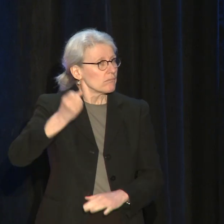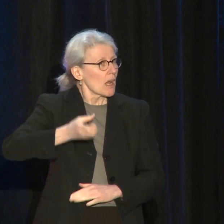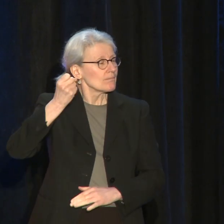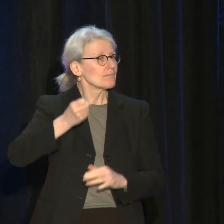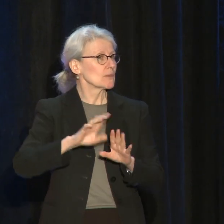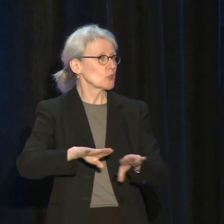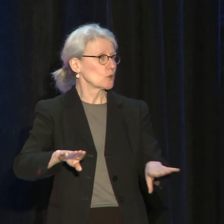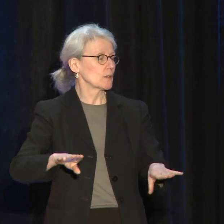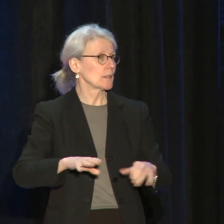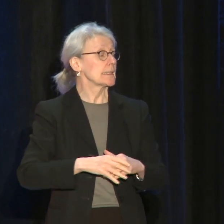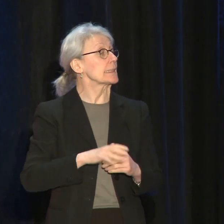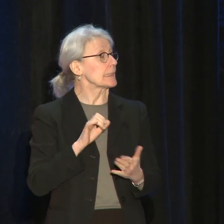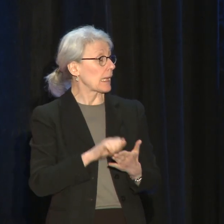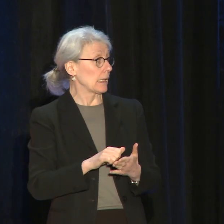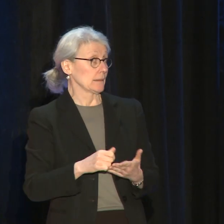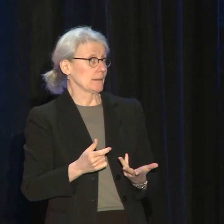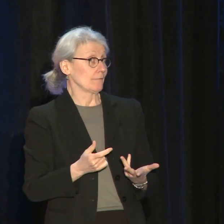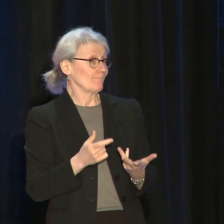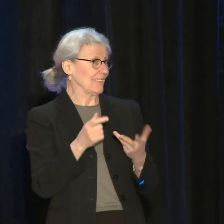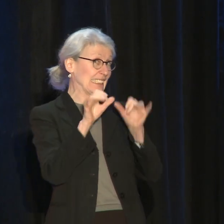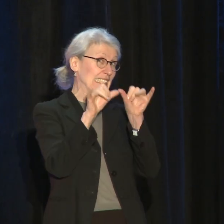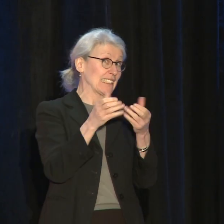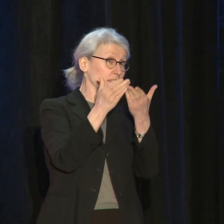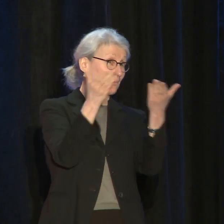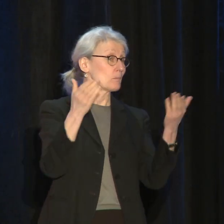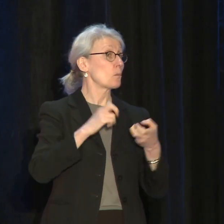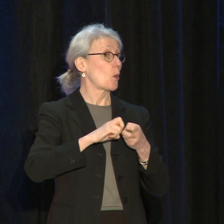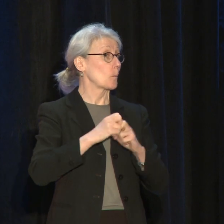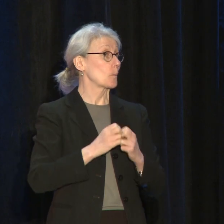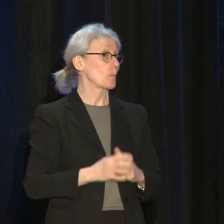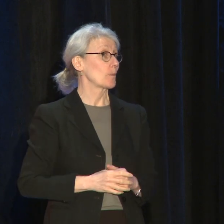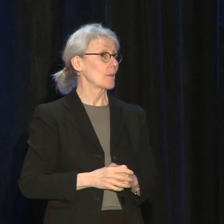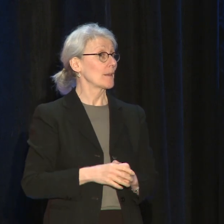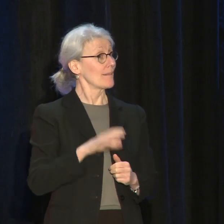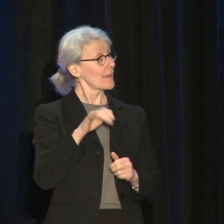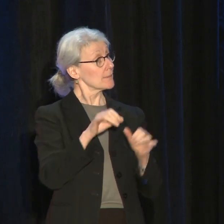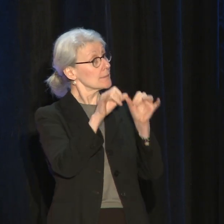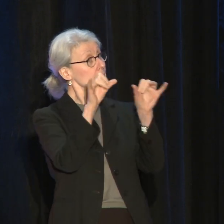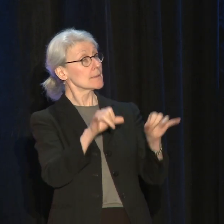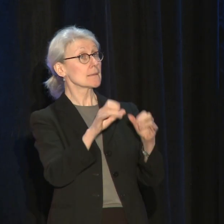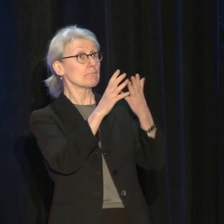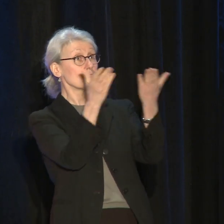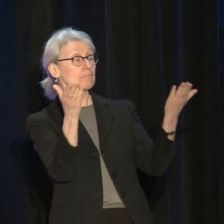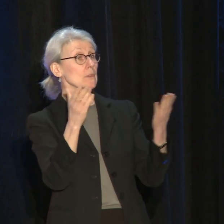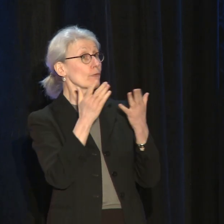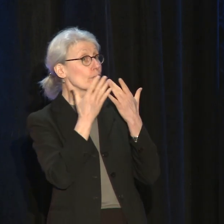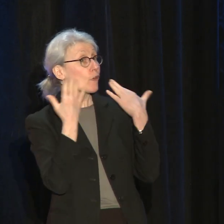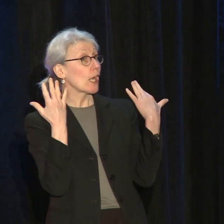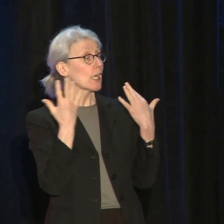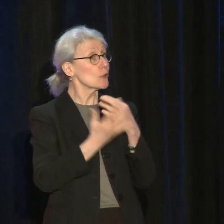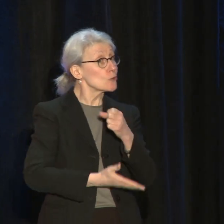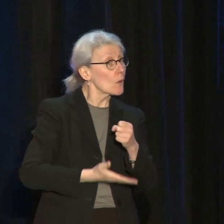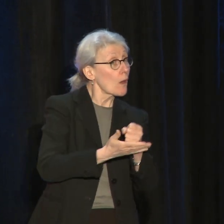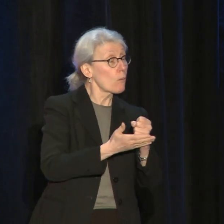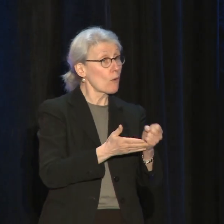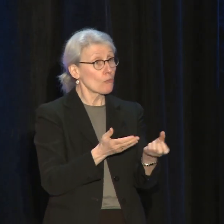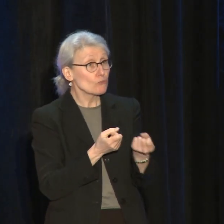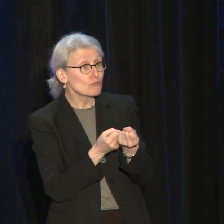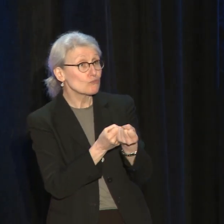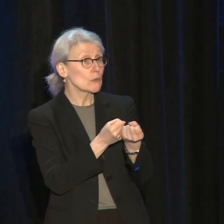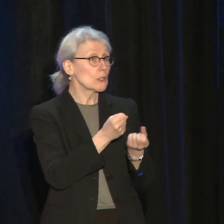facts about this system. It is not a system that is designed to help people, to support people,